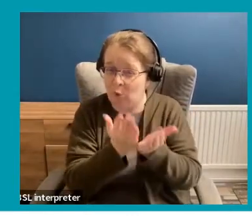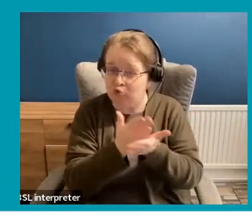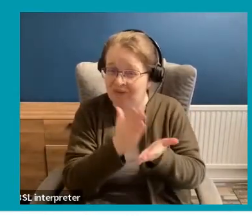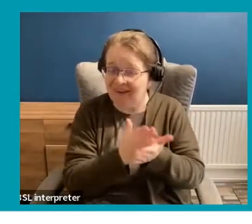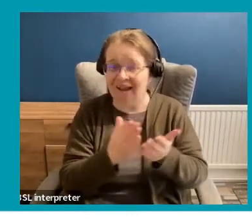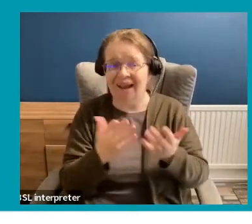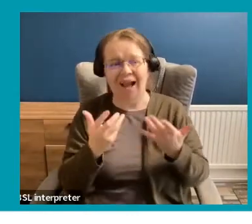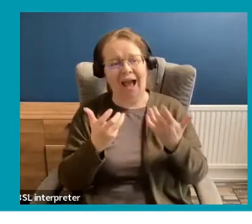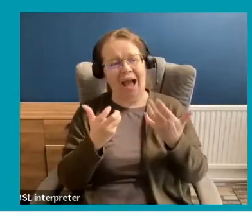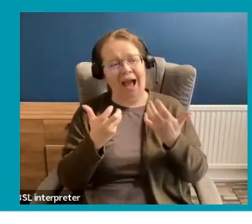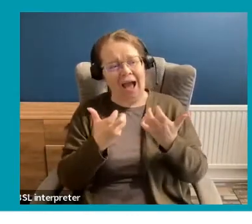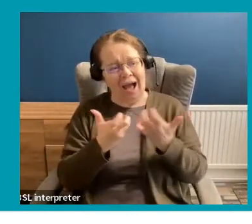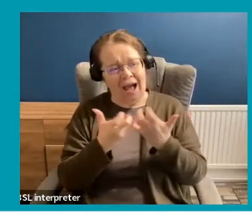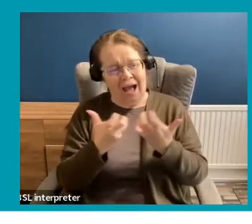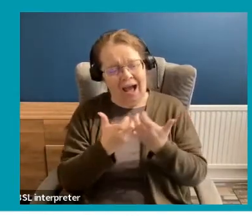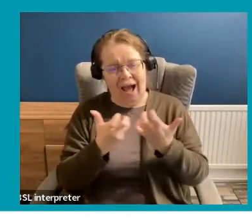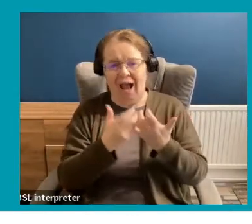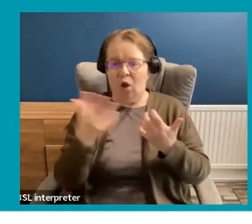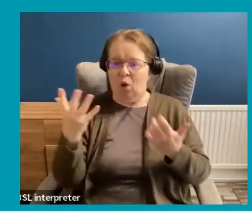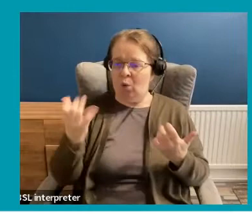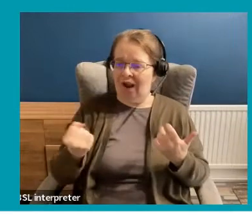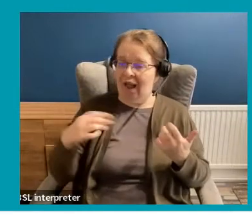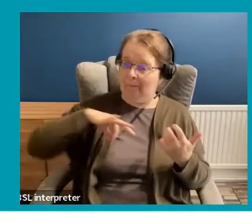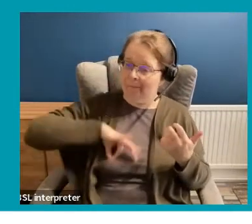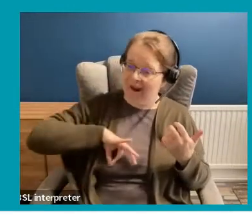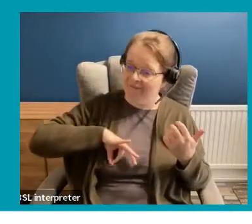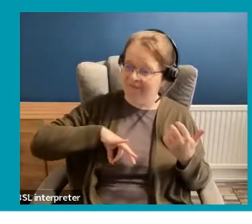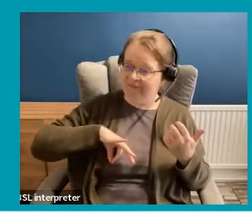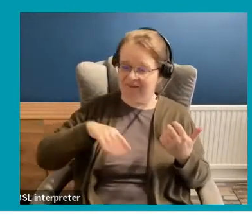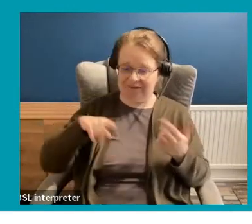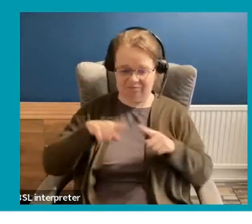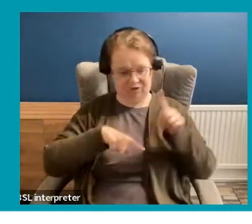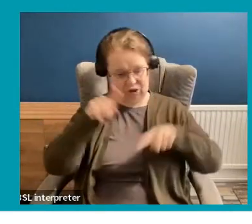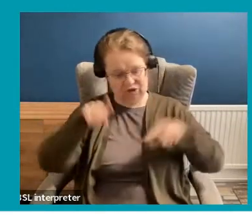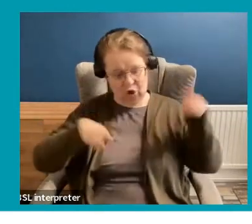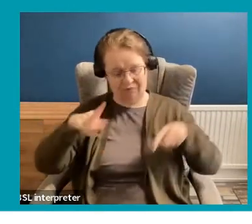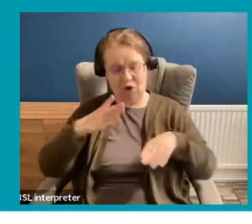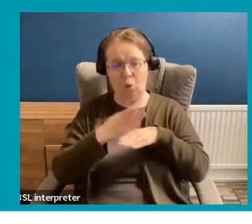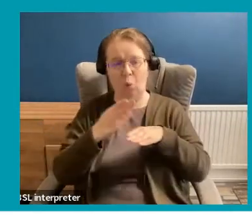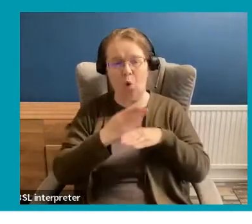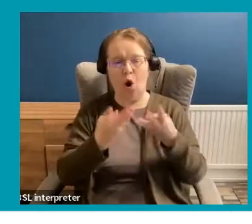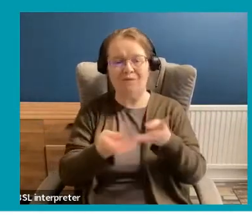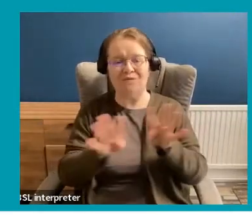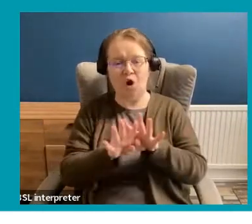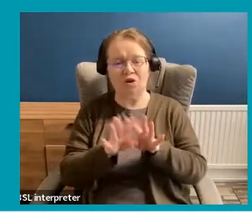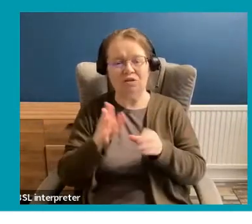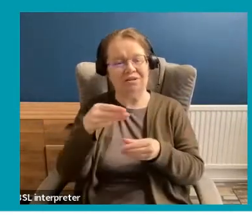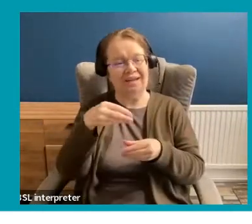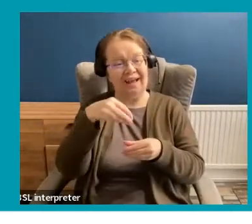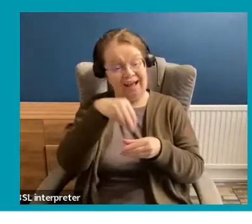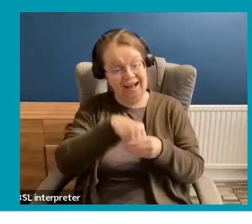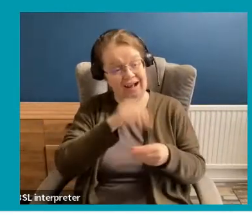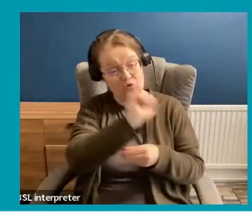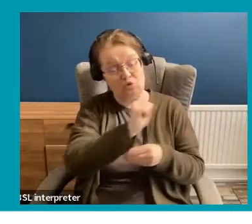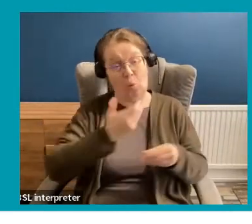get all the benefits of having a diverse workforce in your business growth journey.